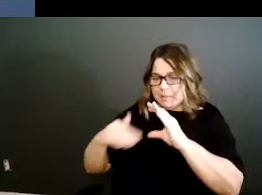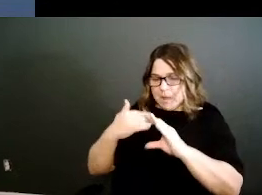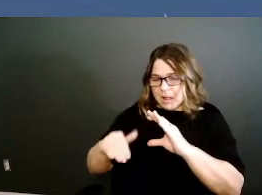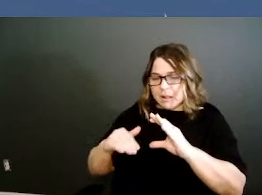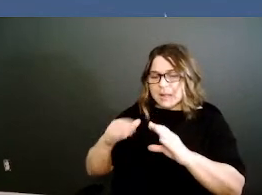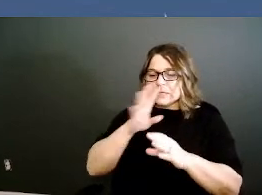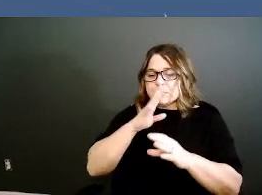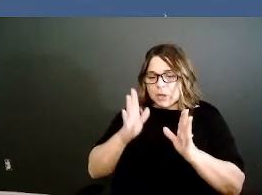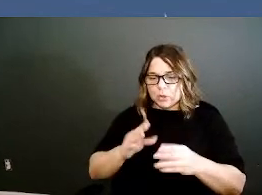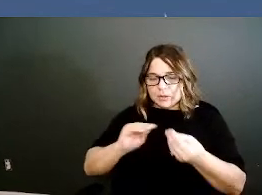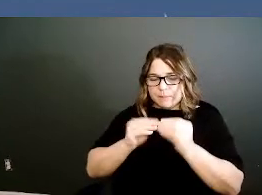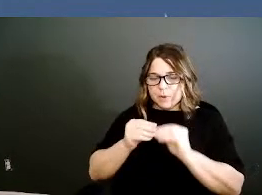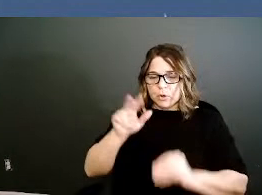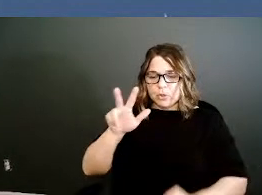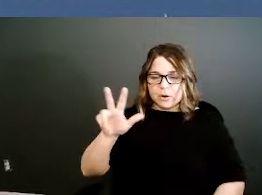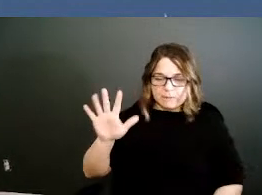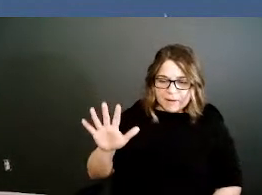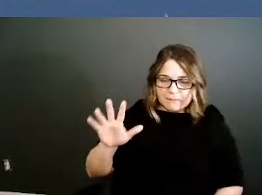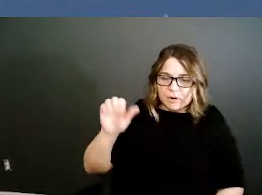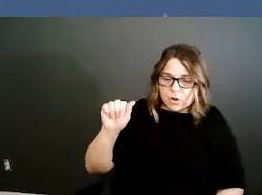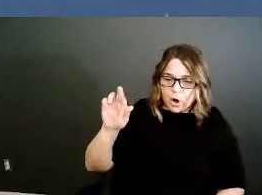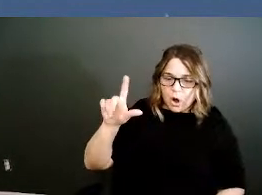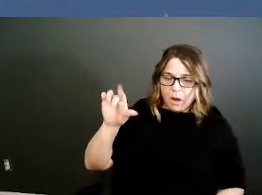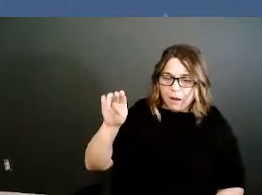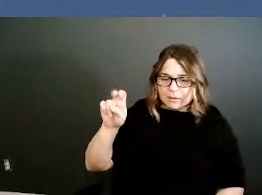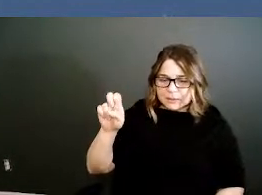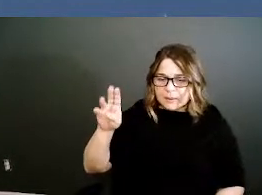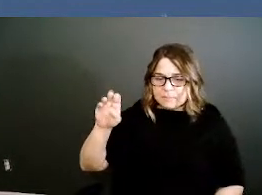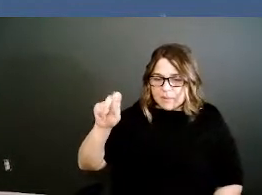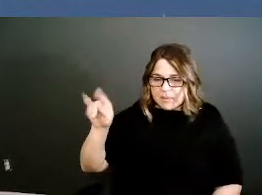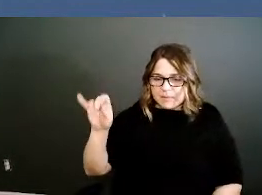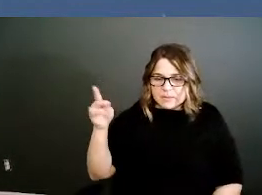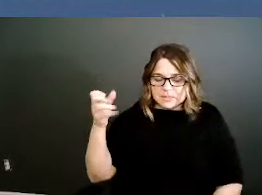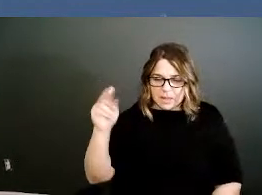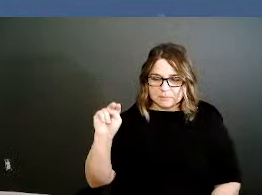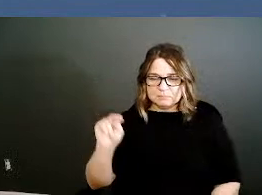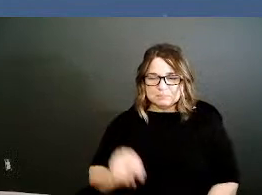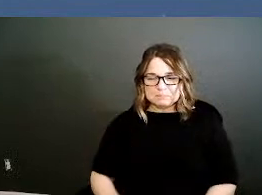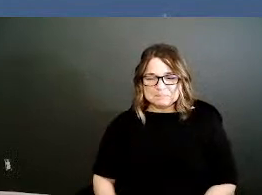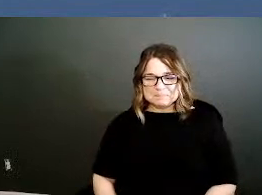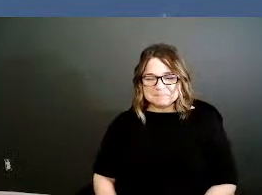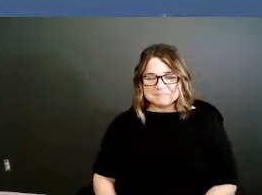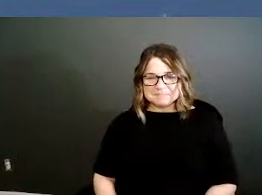MY NAME IS ARLENE MATH SON AND I LIVE IN WARD 11 AND I'M CALLING BECAUSE WE NEED GREATER INVESTMENT AND CARE FOR OUR RESIDENTS.